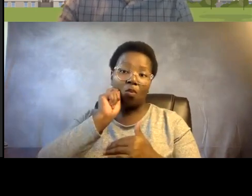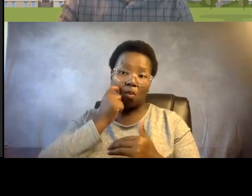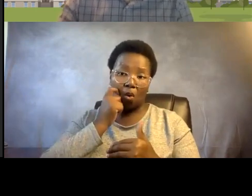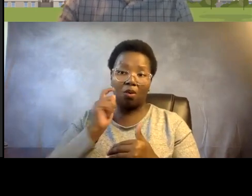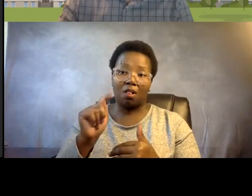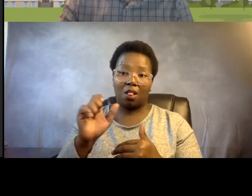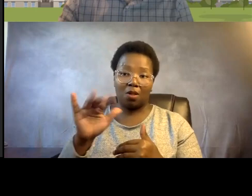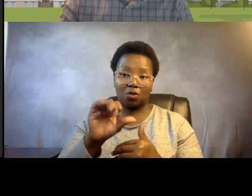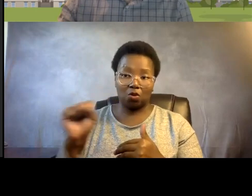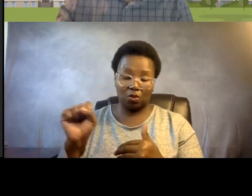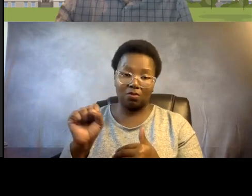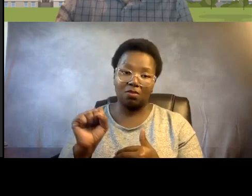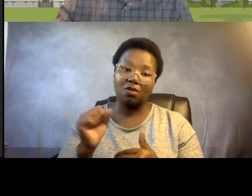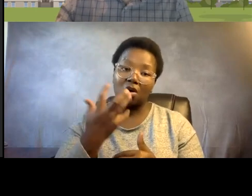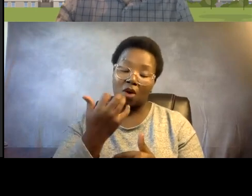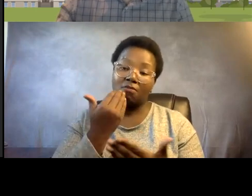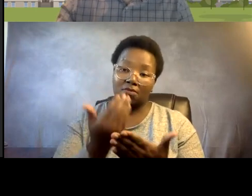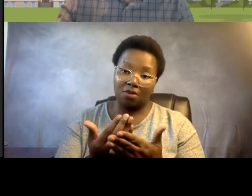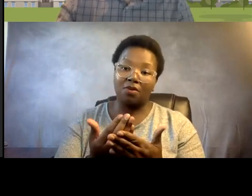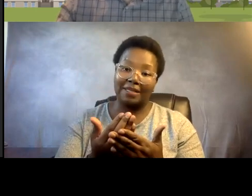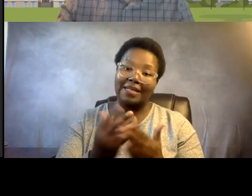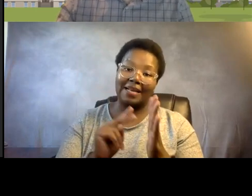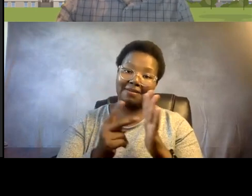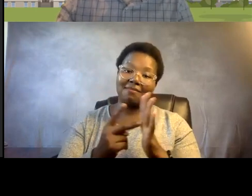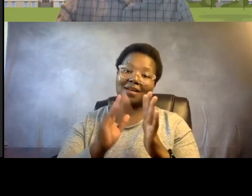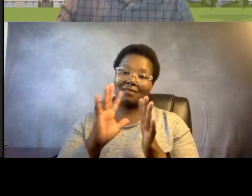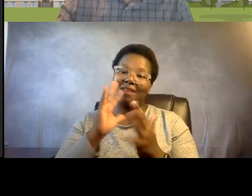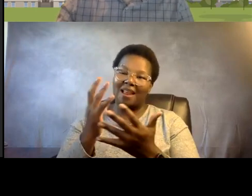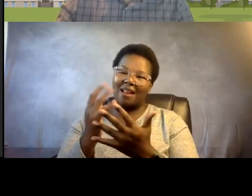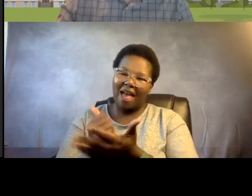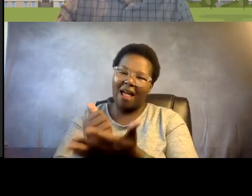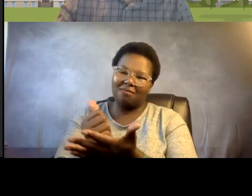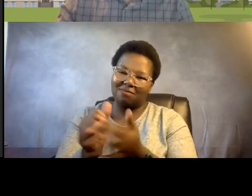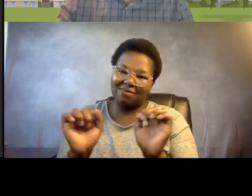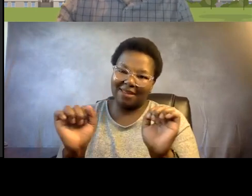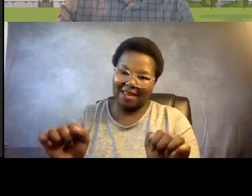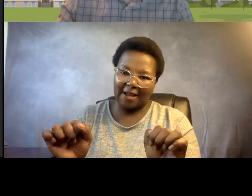for hopefully to maybe help do a little bit of both. Now I do think, the ones on the far ends